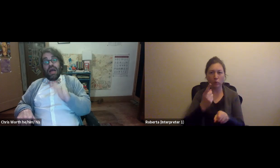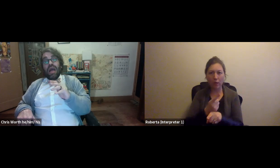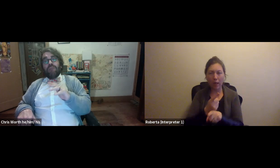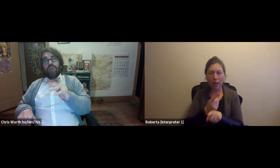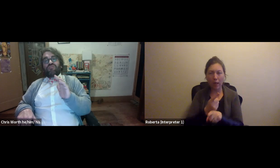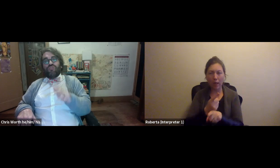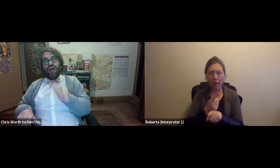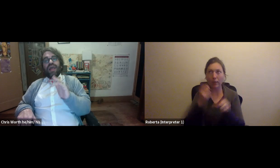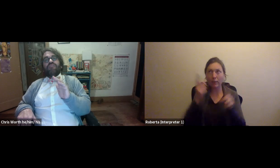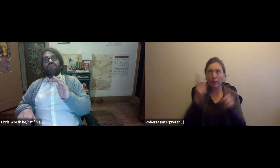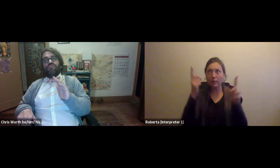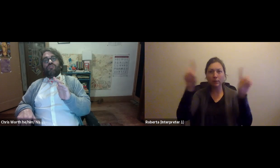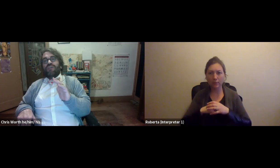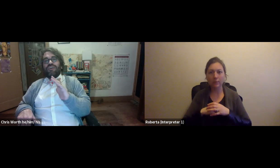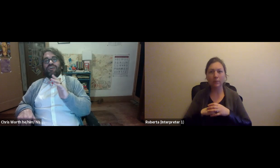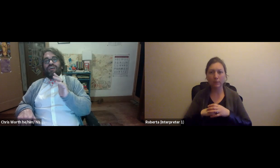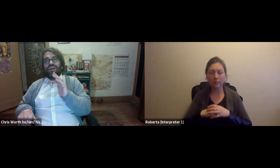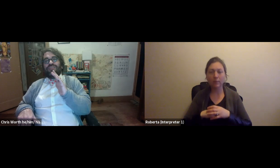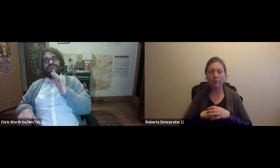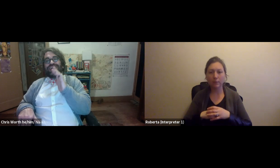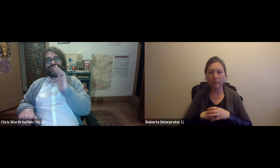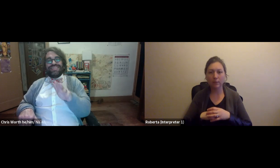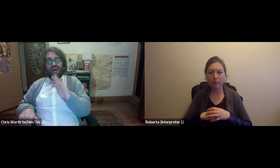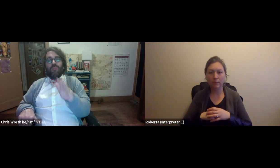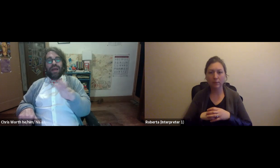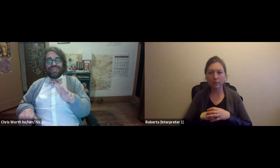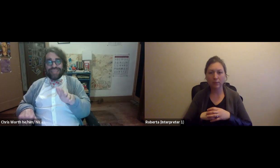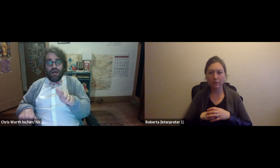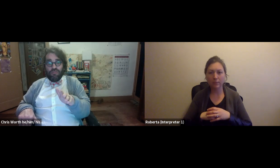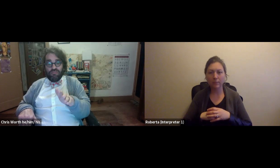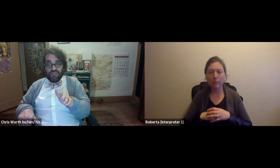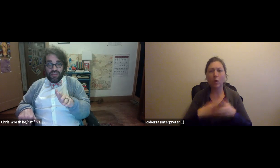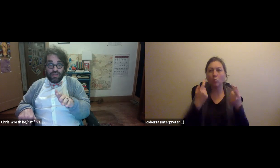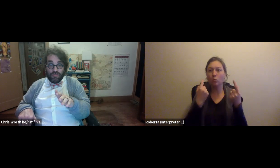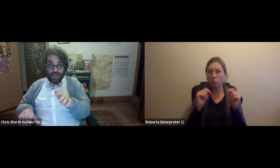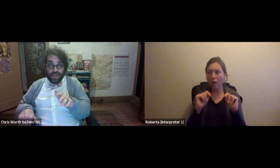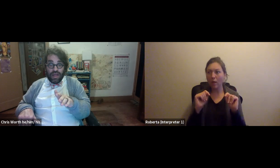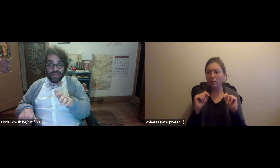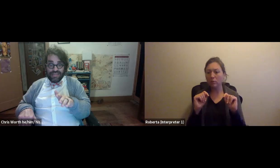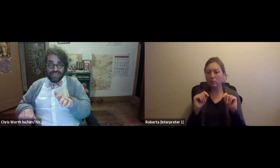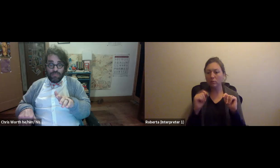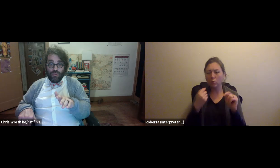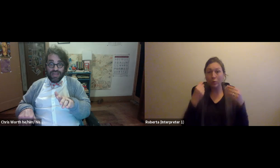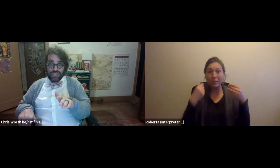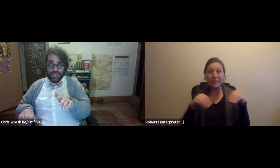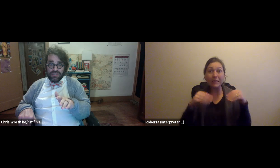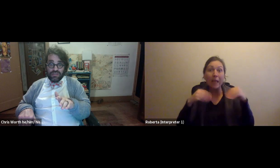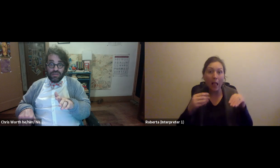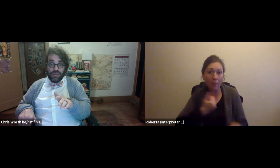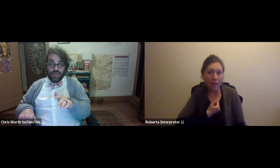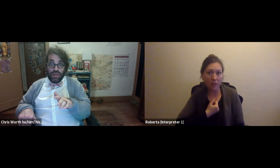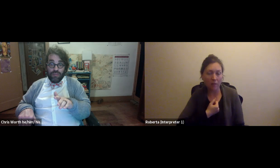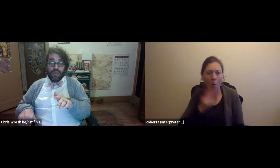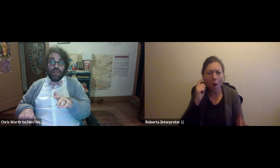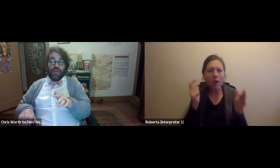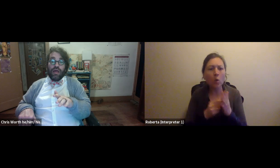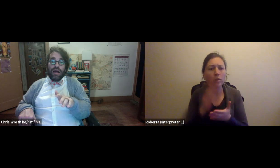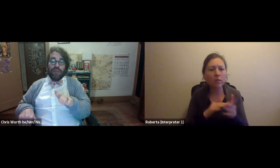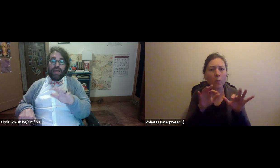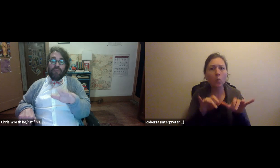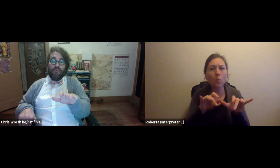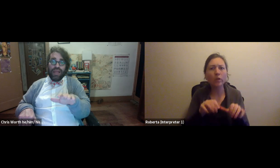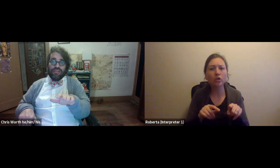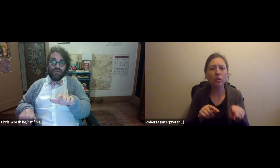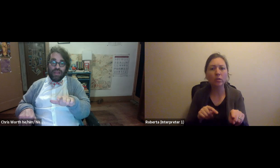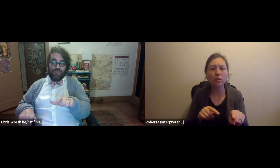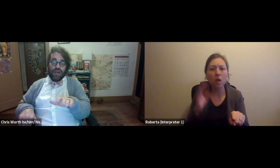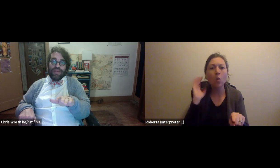I was trying to sell myself, right. I see some questions, and we'll get to those, I promise.